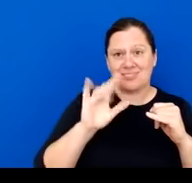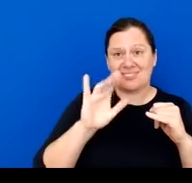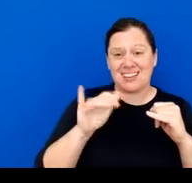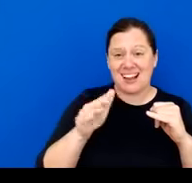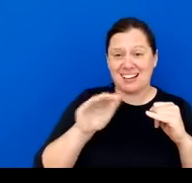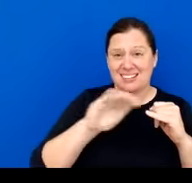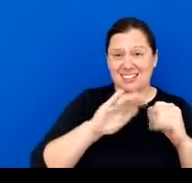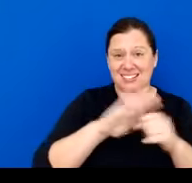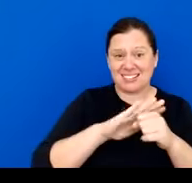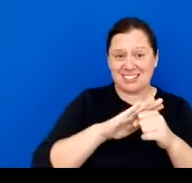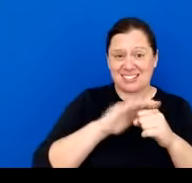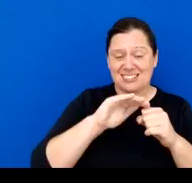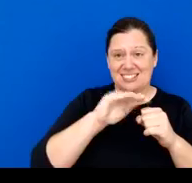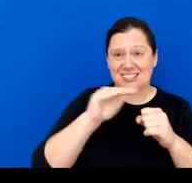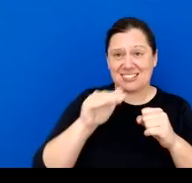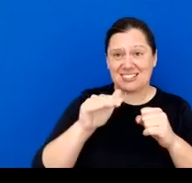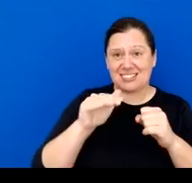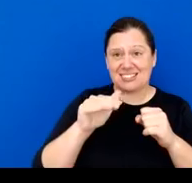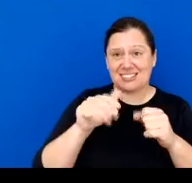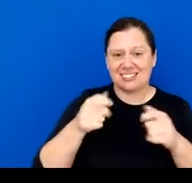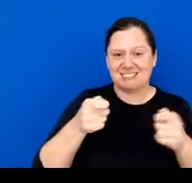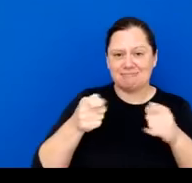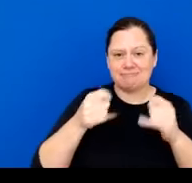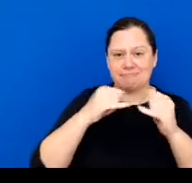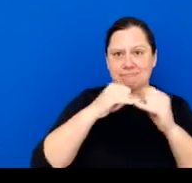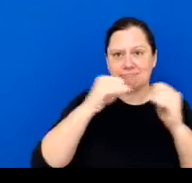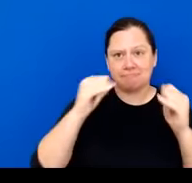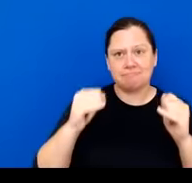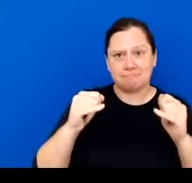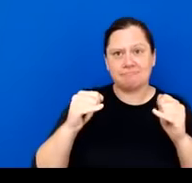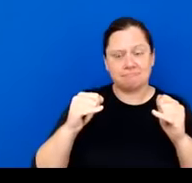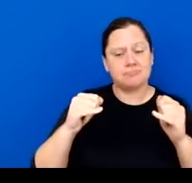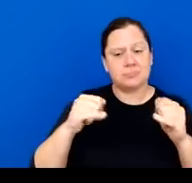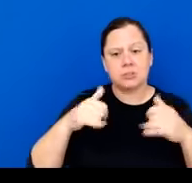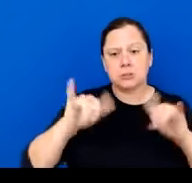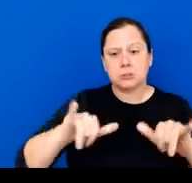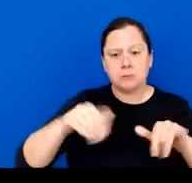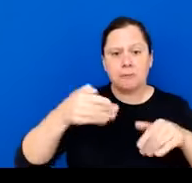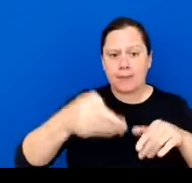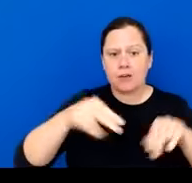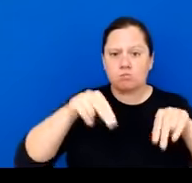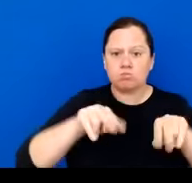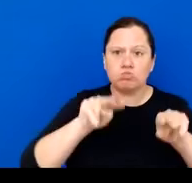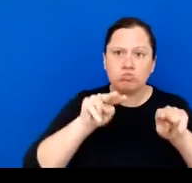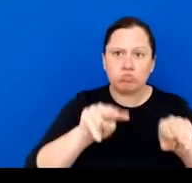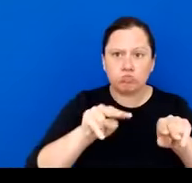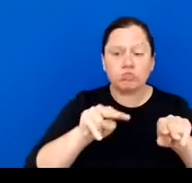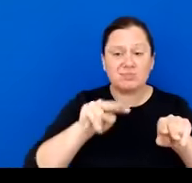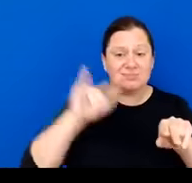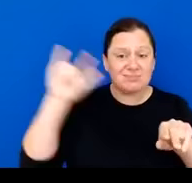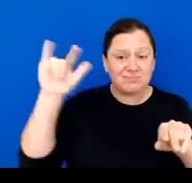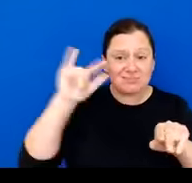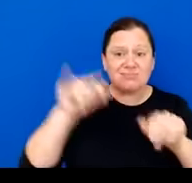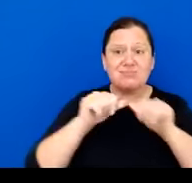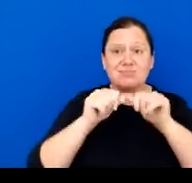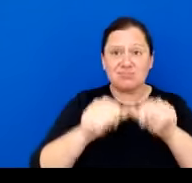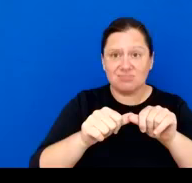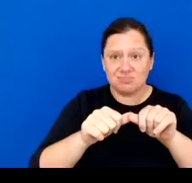something that we continually watch uh from an aviation side of things you'll see unburned what we call green islands it's just